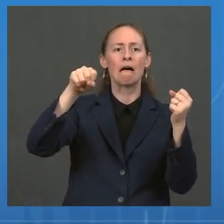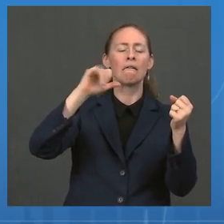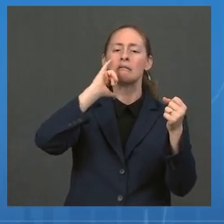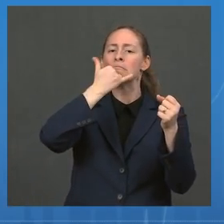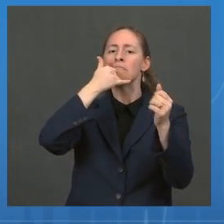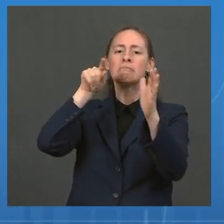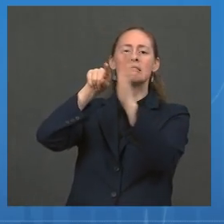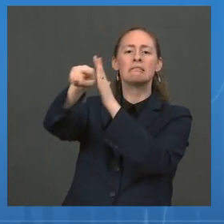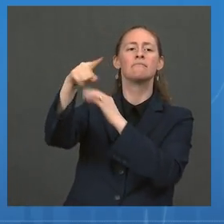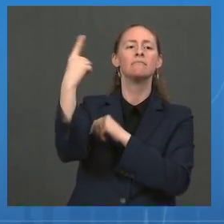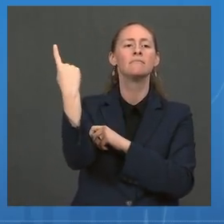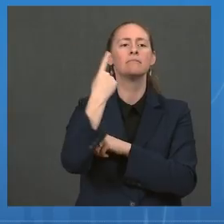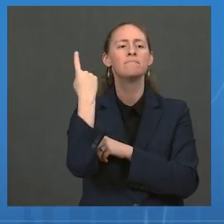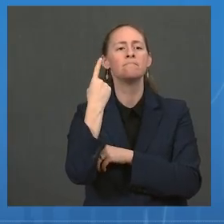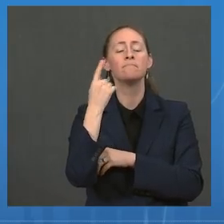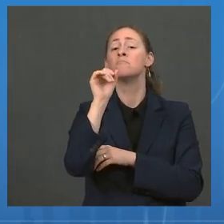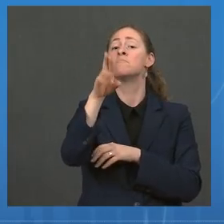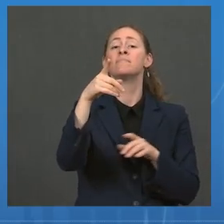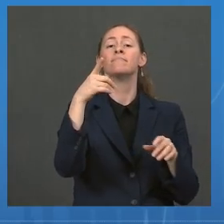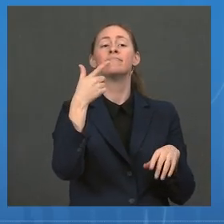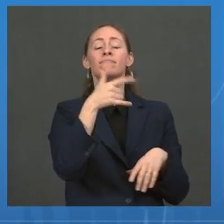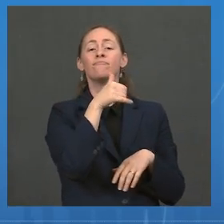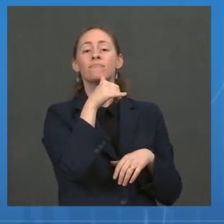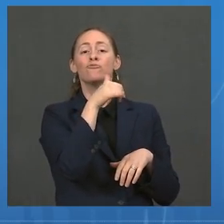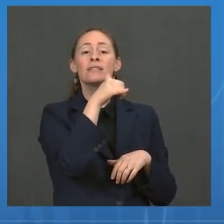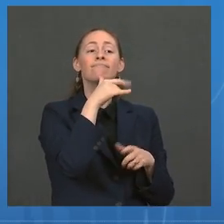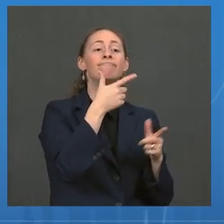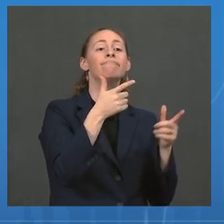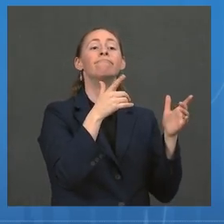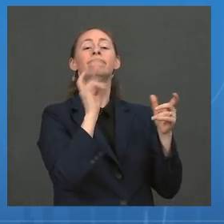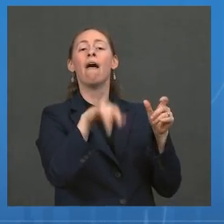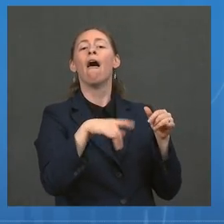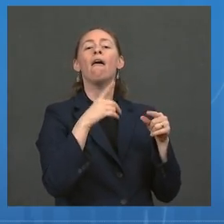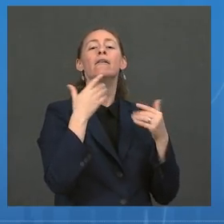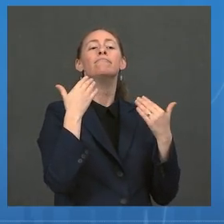in indoor bars and restaurants because secondhand smoke can harm the health of others.